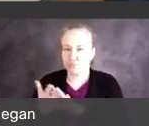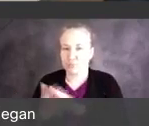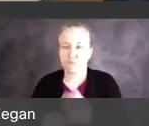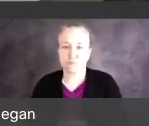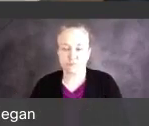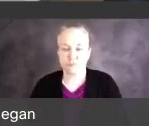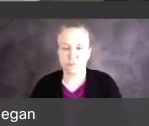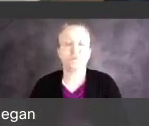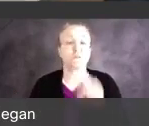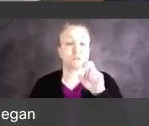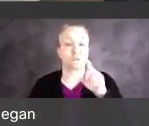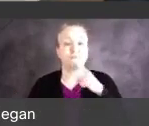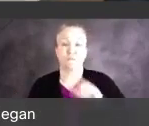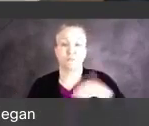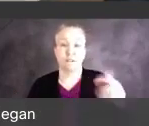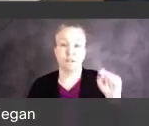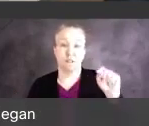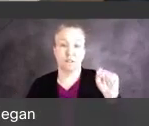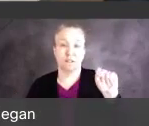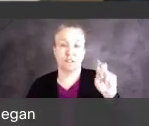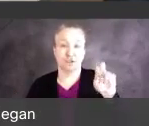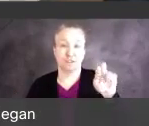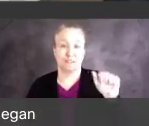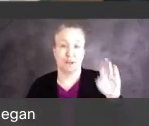[Staff] Next we'll go to Teresa Browne-Parris from Montco Media.